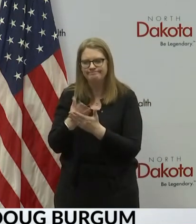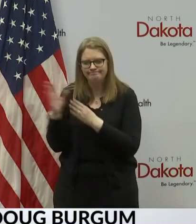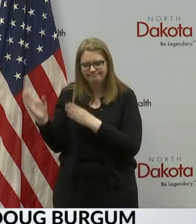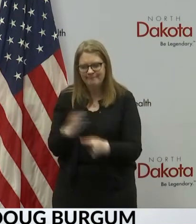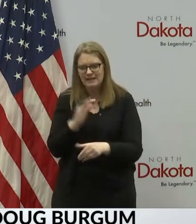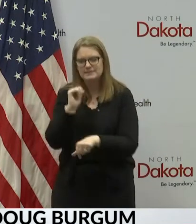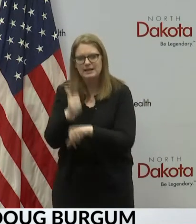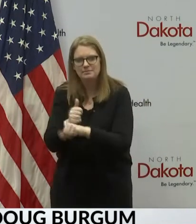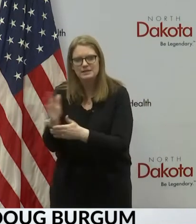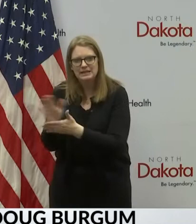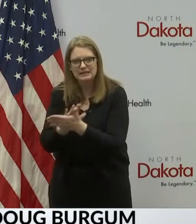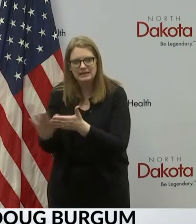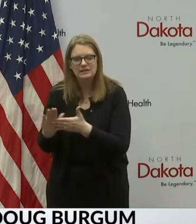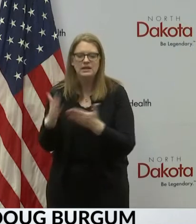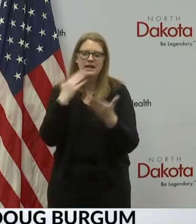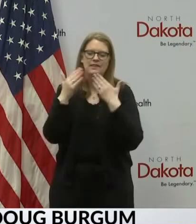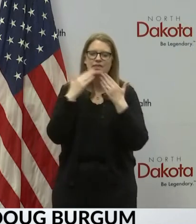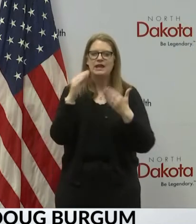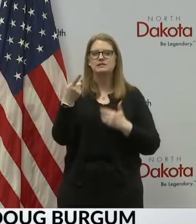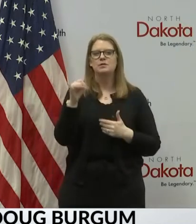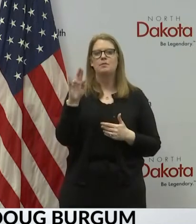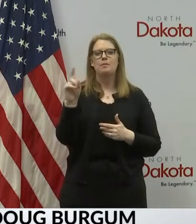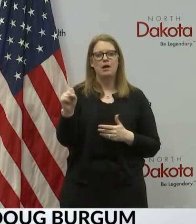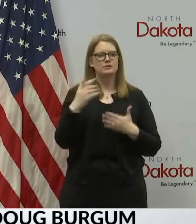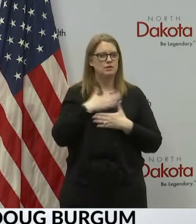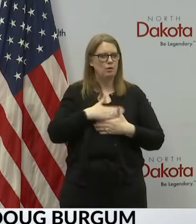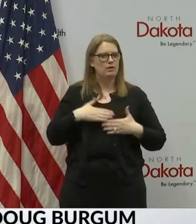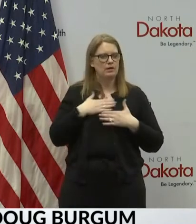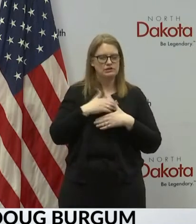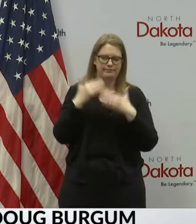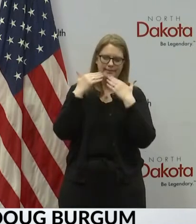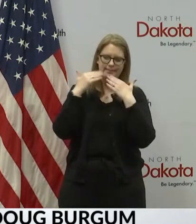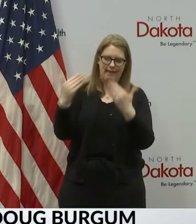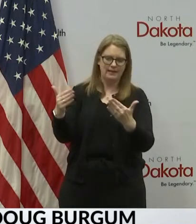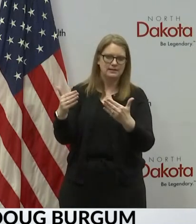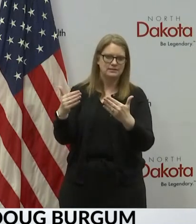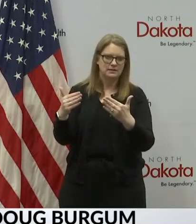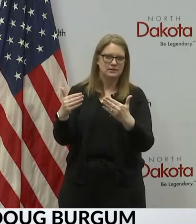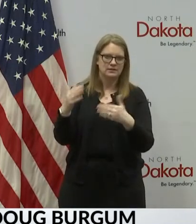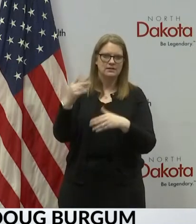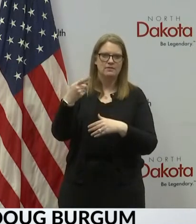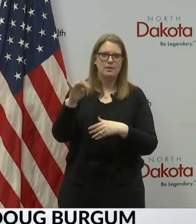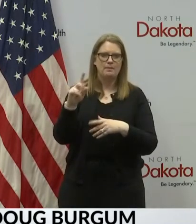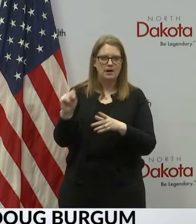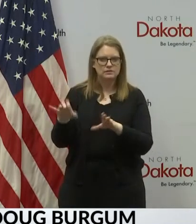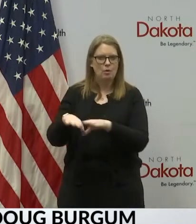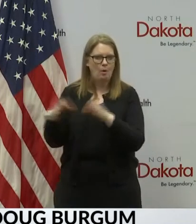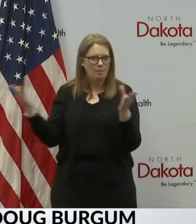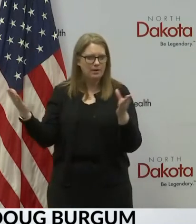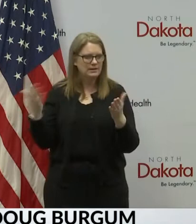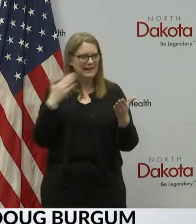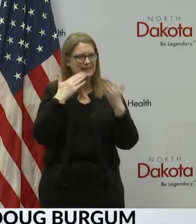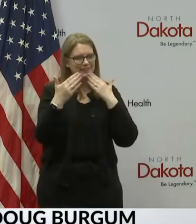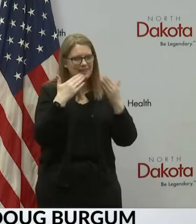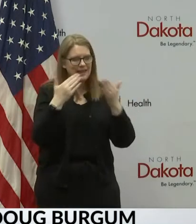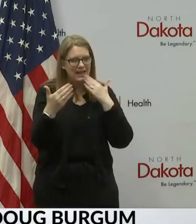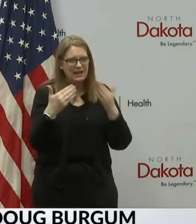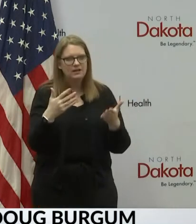SURE WE'VE GOT SMART, RESTART OPERATING PROCEDURES FOR PARKS AND REC. SO AGAIN THANKS TO EVERYBODY AT PARKS AND REC THAT'S BEEN WORKING ON THIS. THANKS FOR KEEPING PARKS OPEN